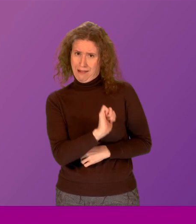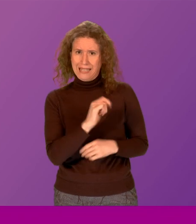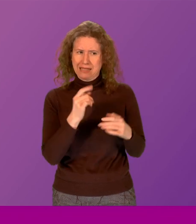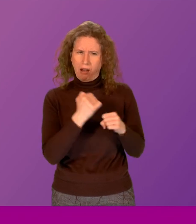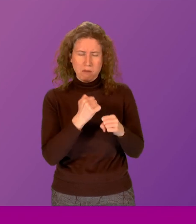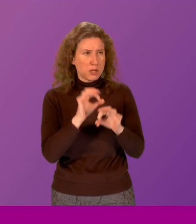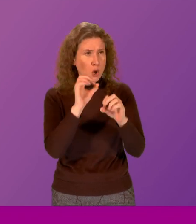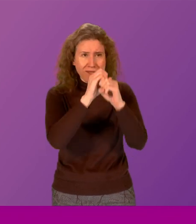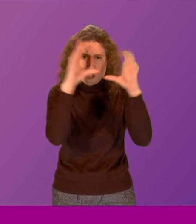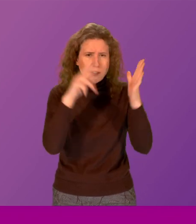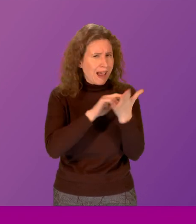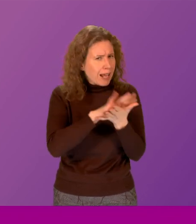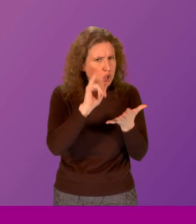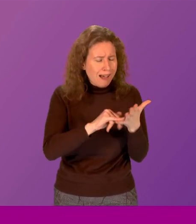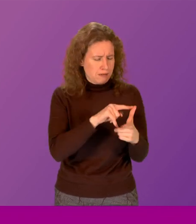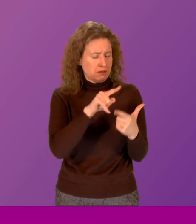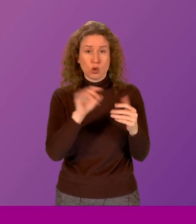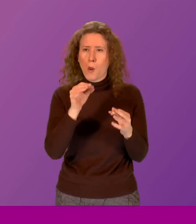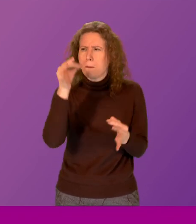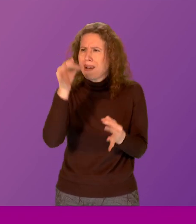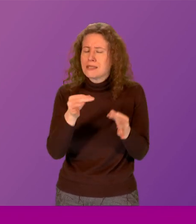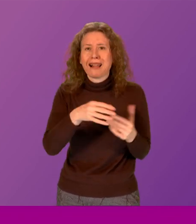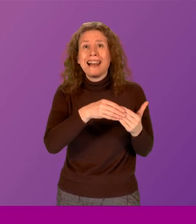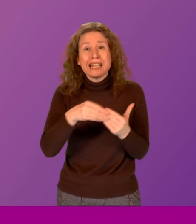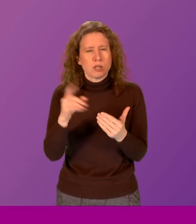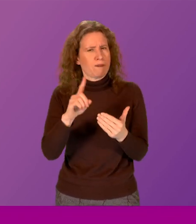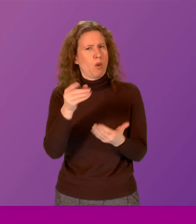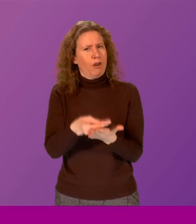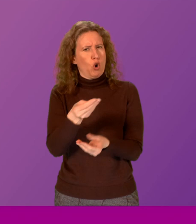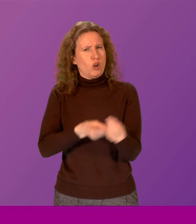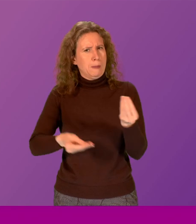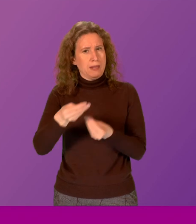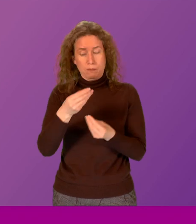health service and lacks political leadership on the economy. In the midst of a housing crisis,